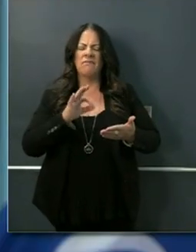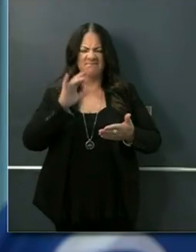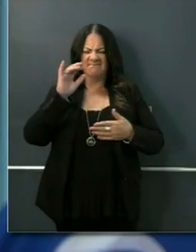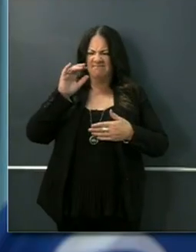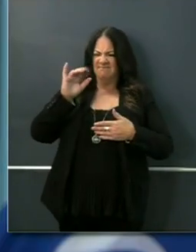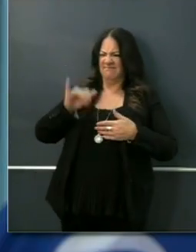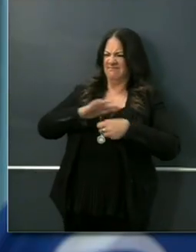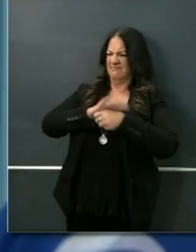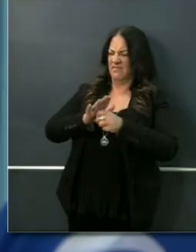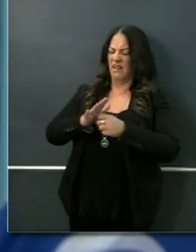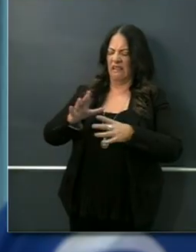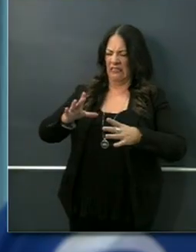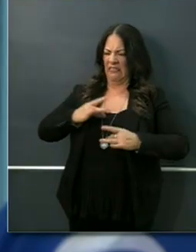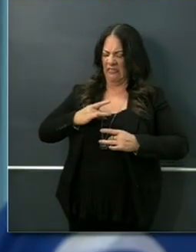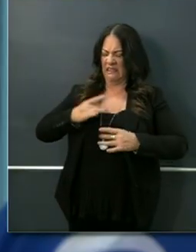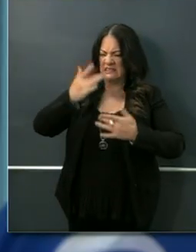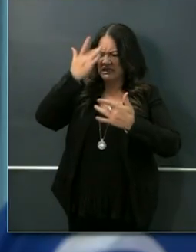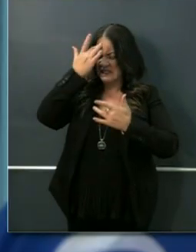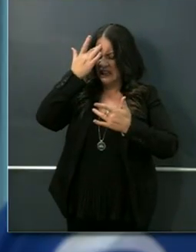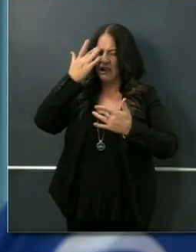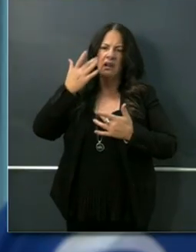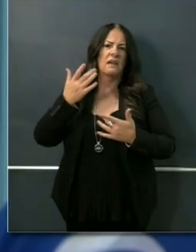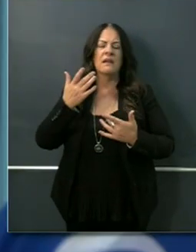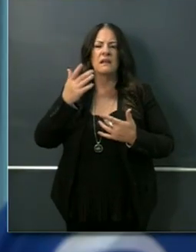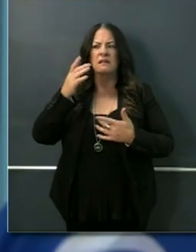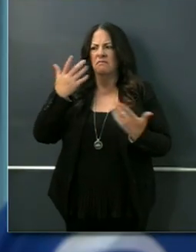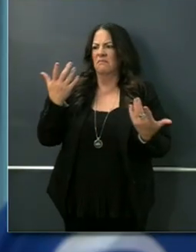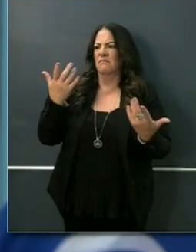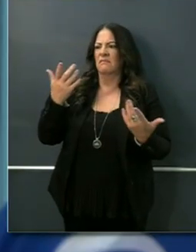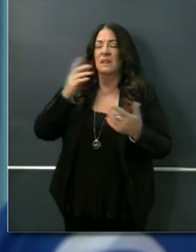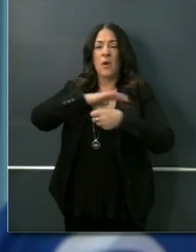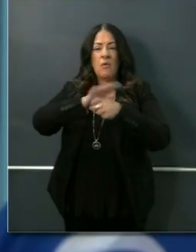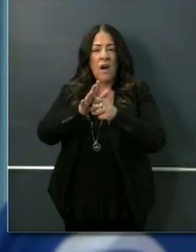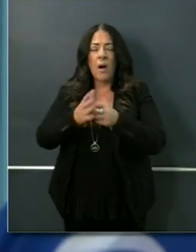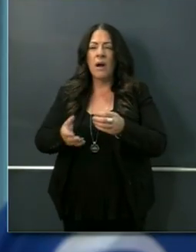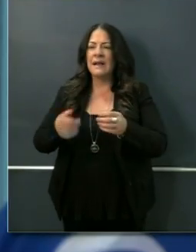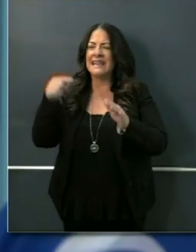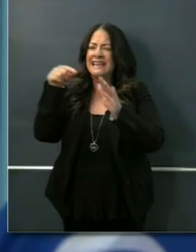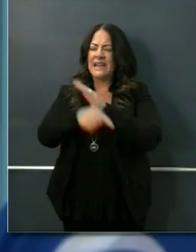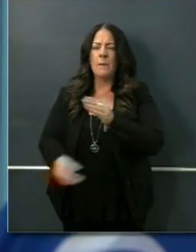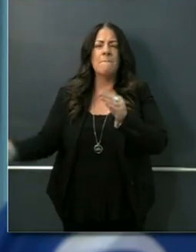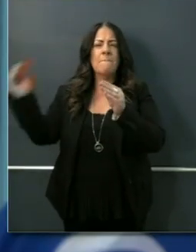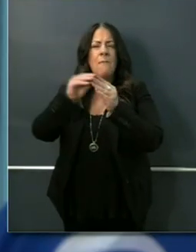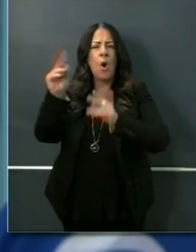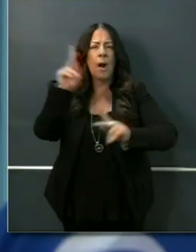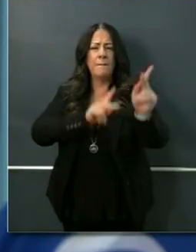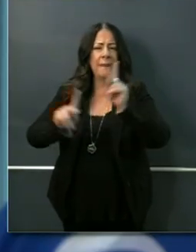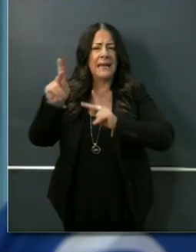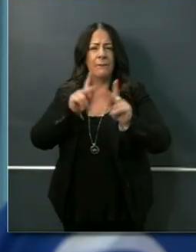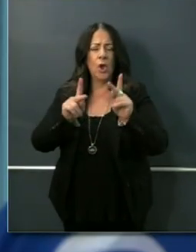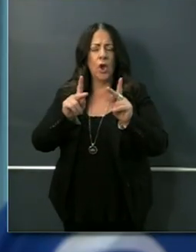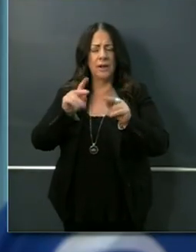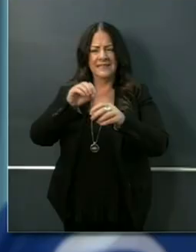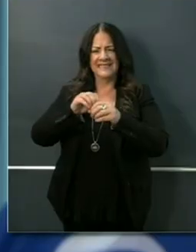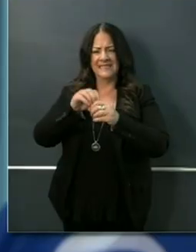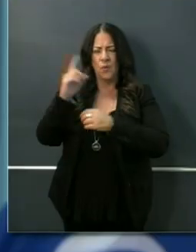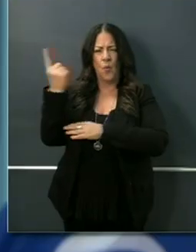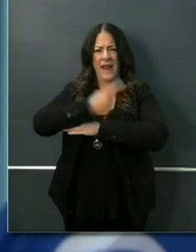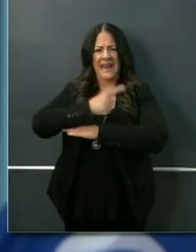THERE ARE NO THERAPEUTICS THAT HAVE YET BEEN IDENTIFIED THAT WE CAN DISTRIBUTE, MANUFACTURER AT SCALE, TO MITIGATE THE IMPACTS OF THIS DISEASE. THE DISEASE KILLED MORE PEOPLE